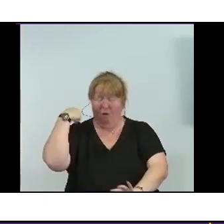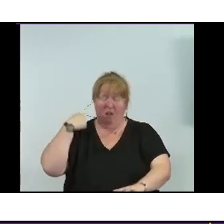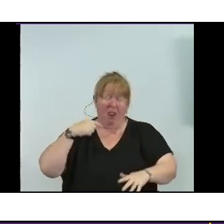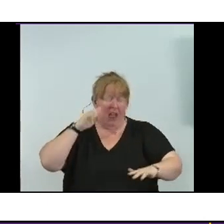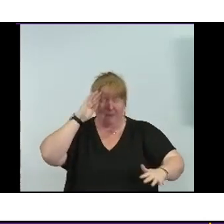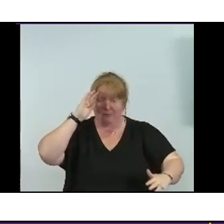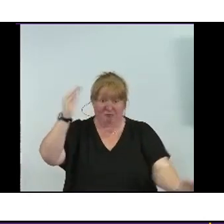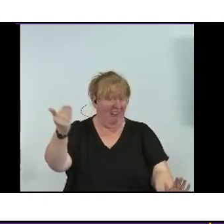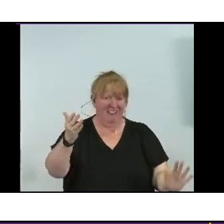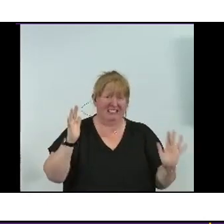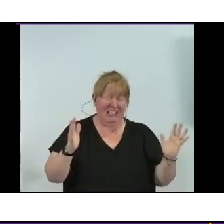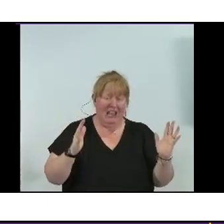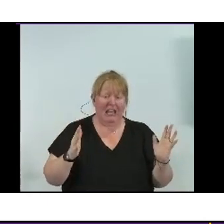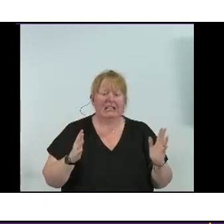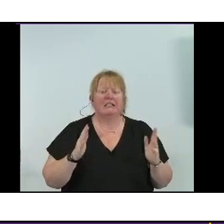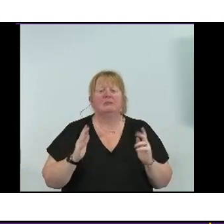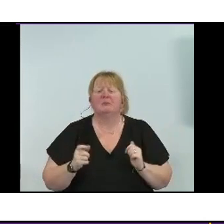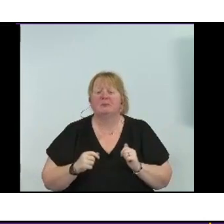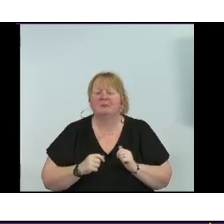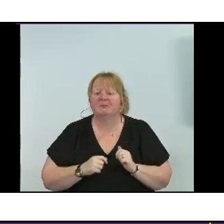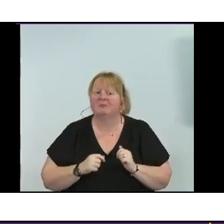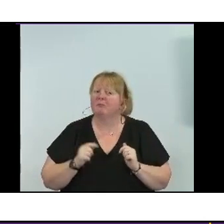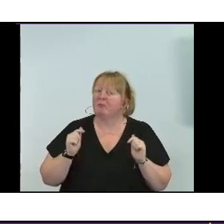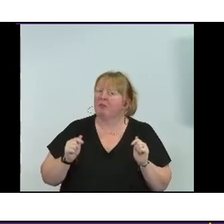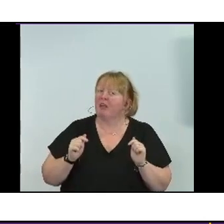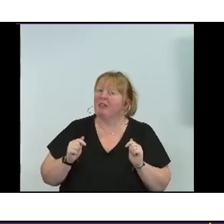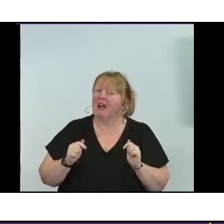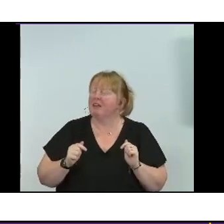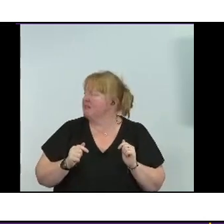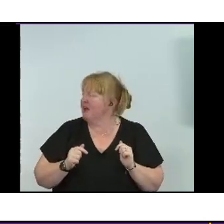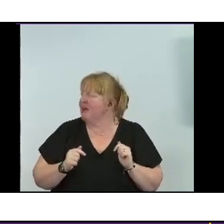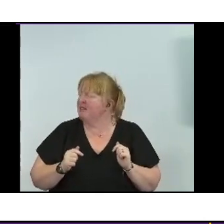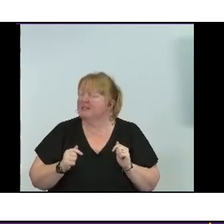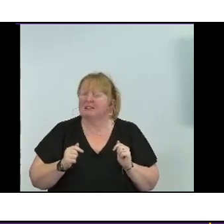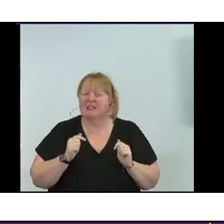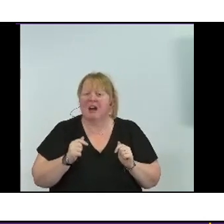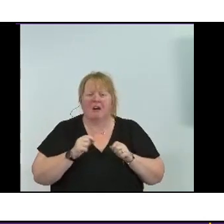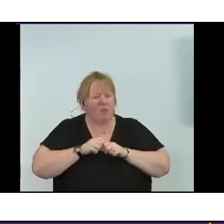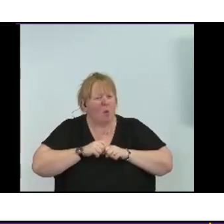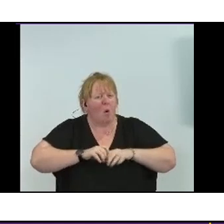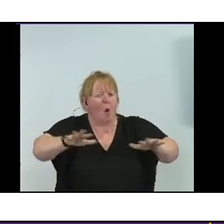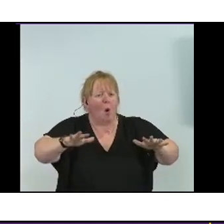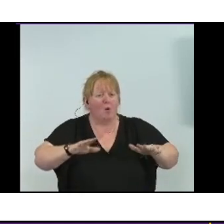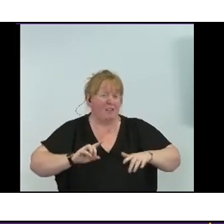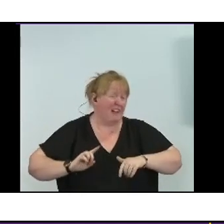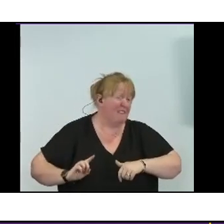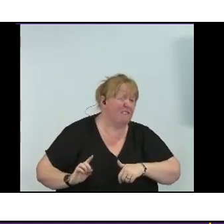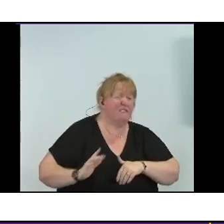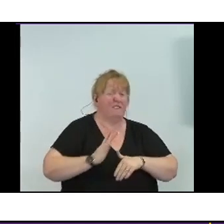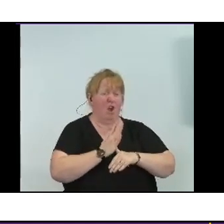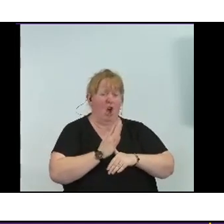So this is a piece that we put together for the launch of our first adaptive.